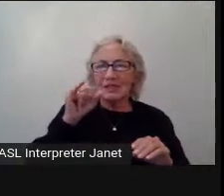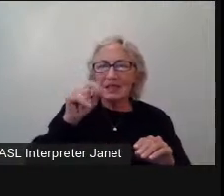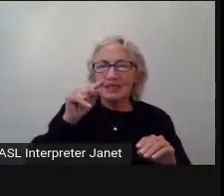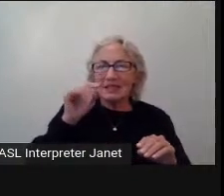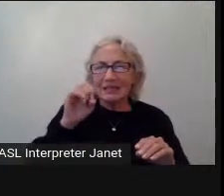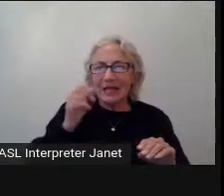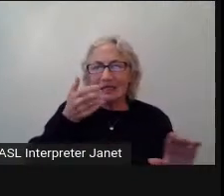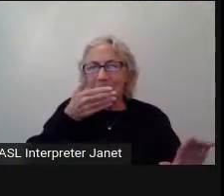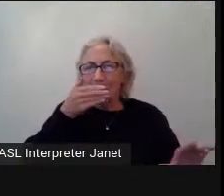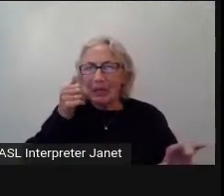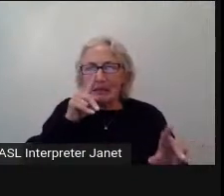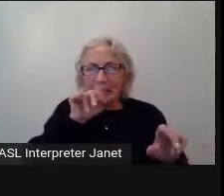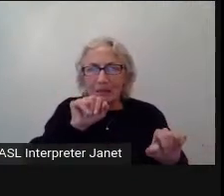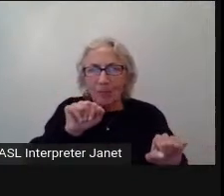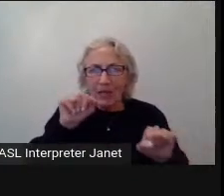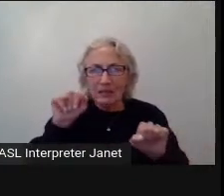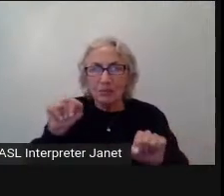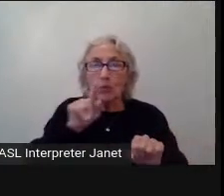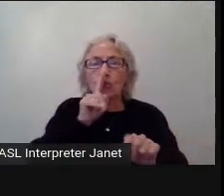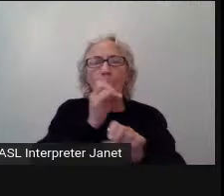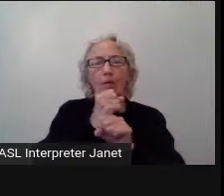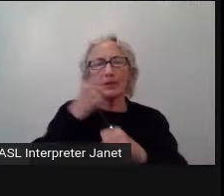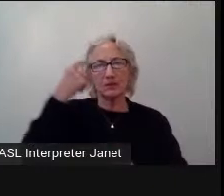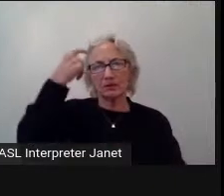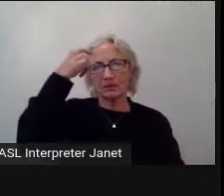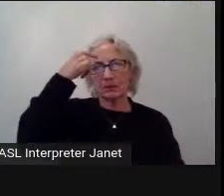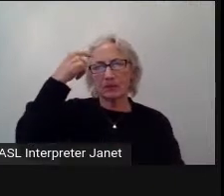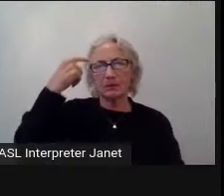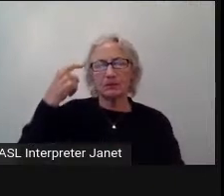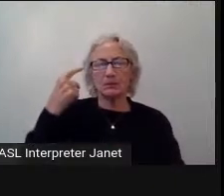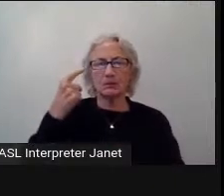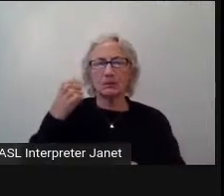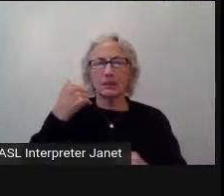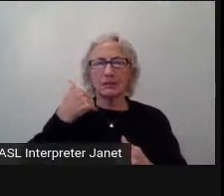the best way possible.